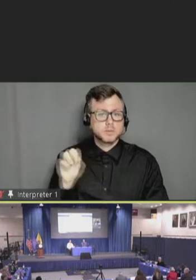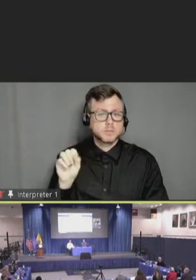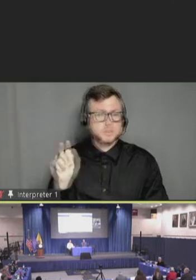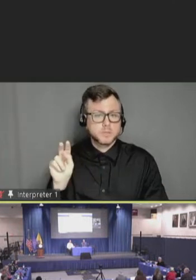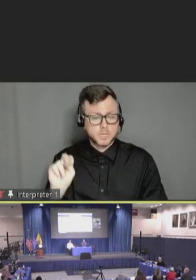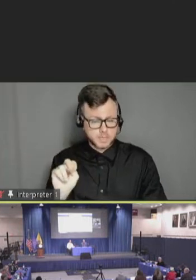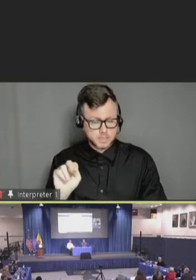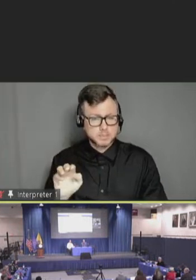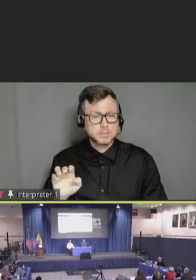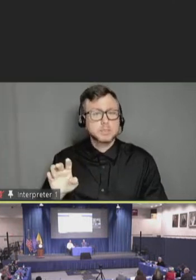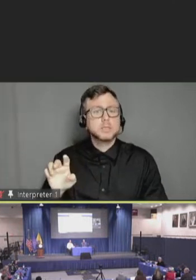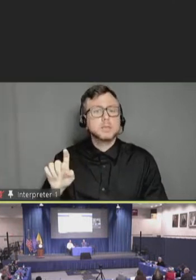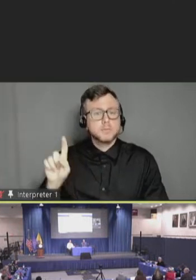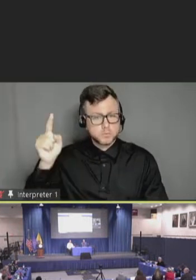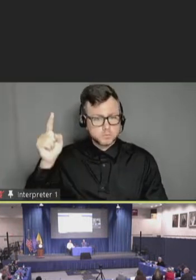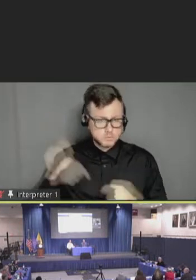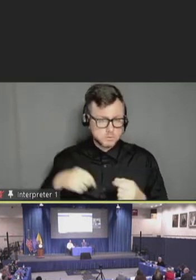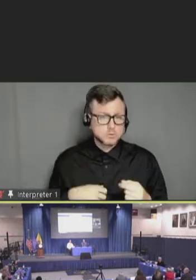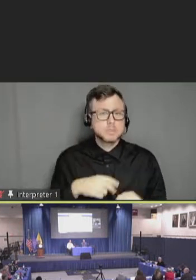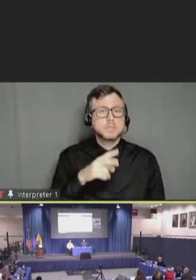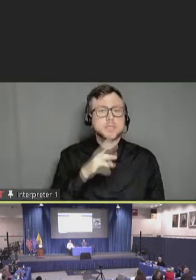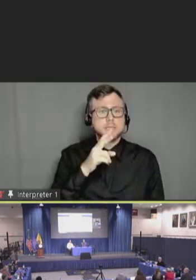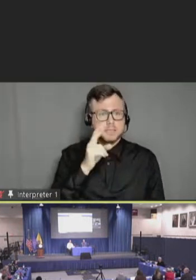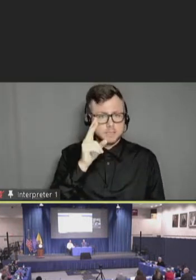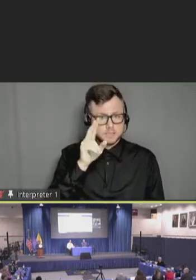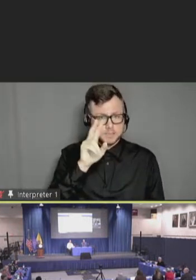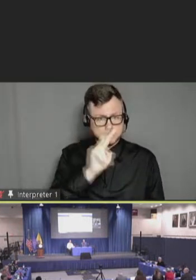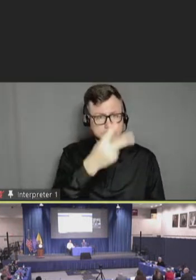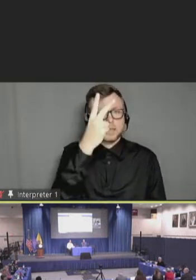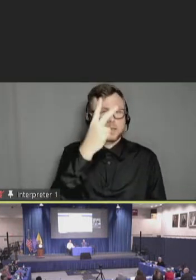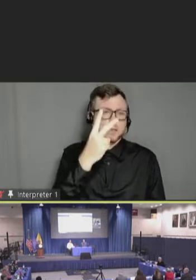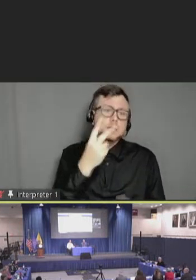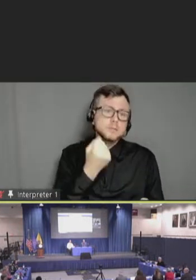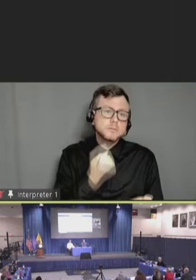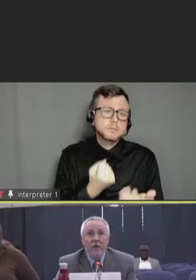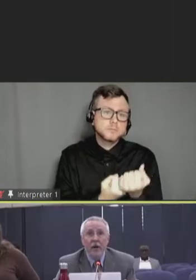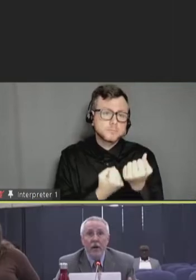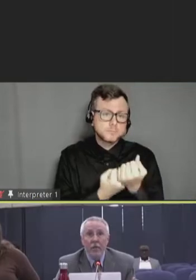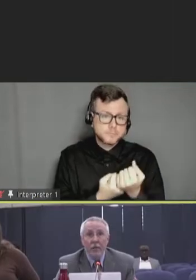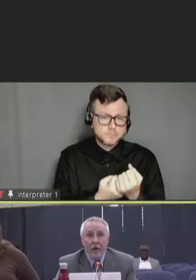Do we have a second? Winona Stoltzfus: Second. Robert Hopkins: Thank you, Winona Stoltzfus.